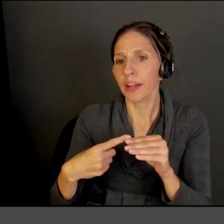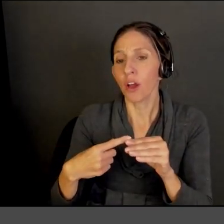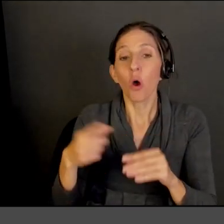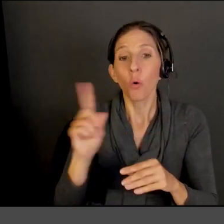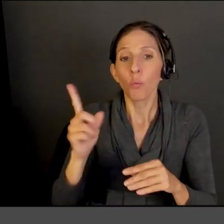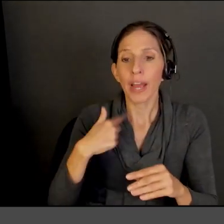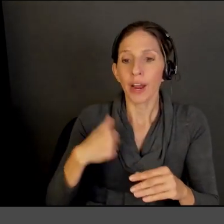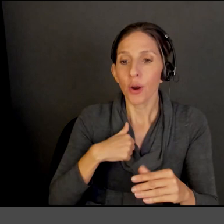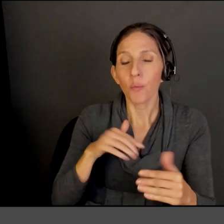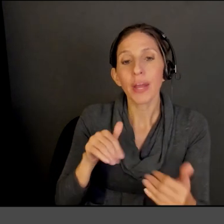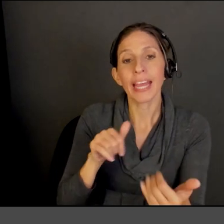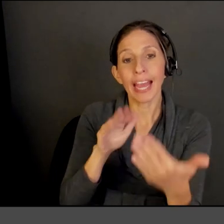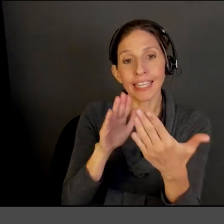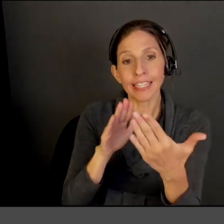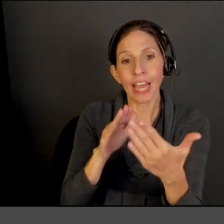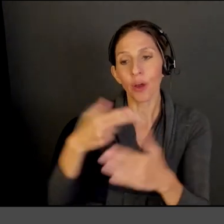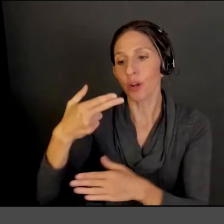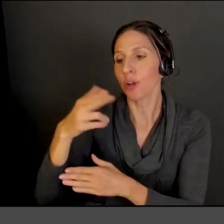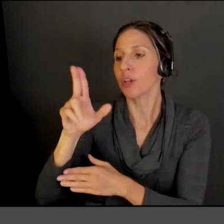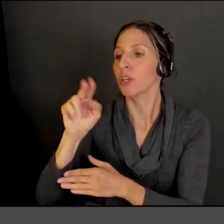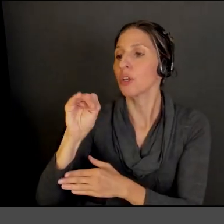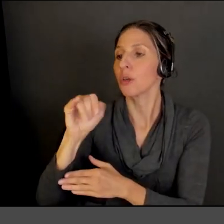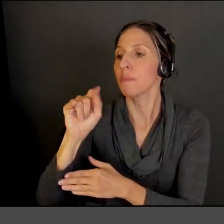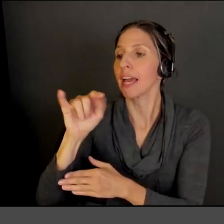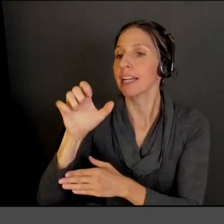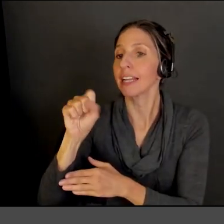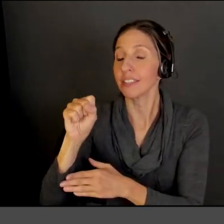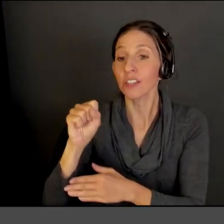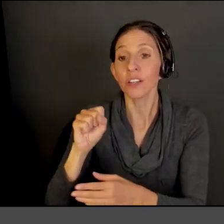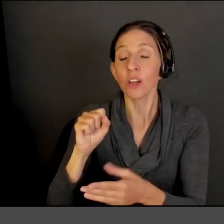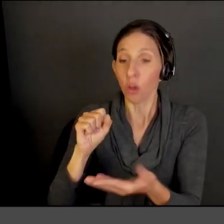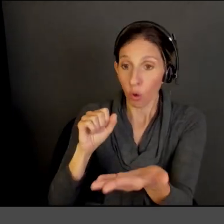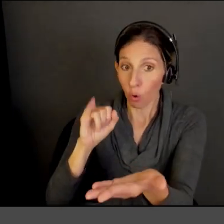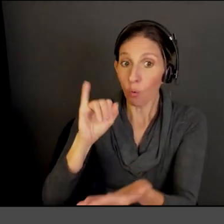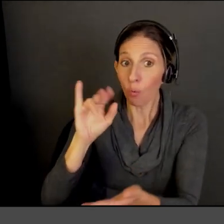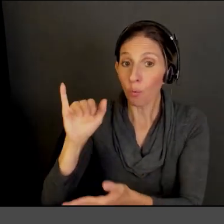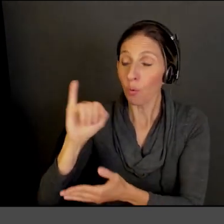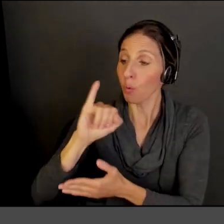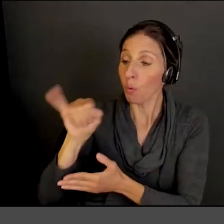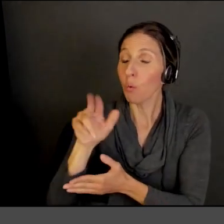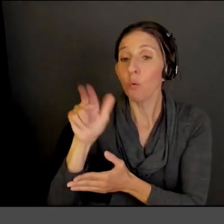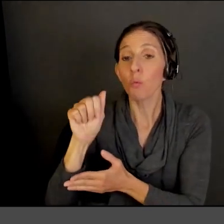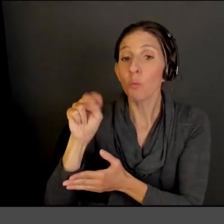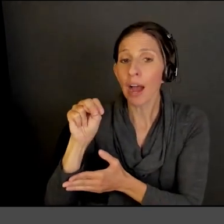STARTING WITH YOU JUAN FELIPE, WHAT'S WHAT'S AN EXAMPLE OF PUBLIC HUMANITIES?